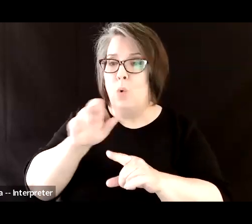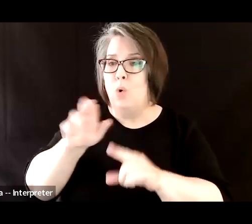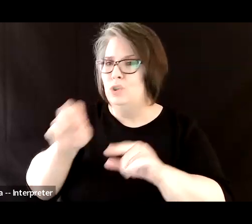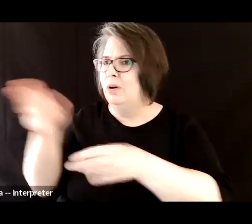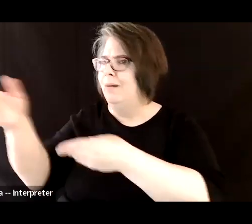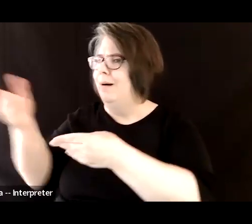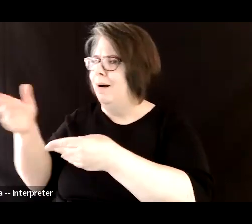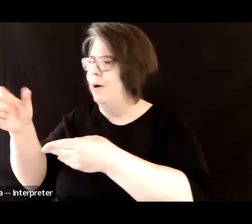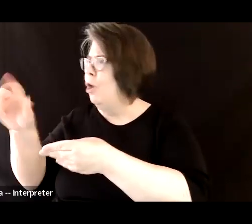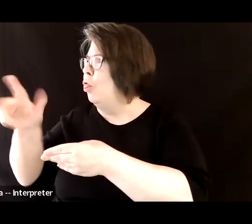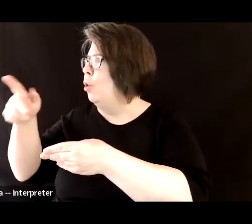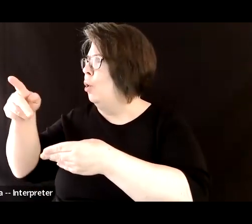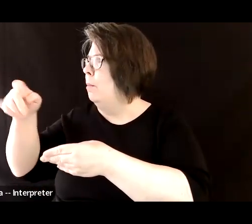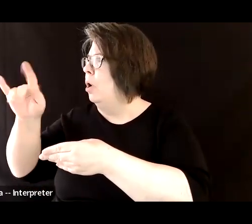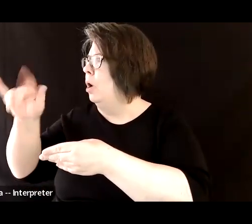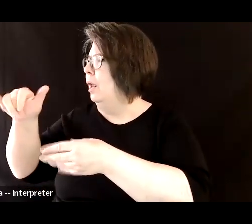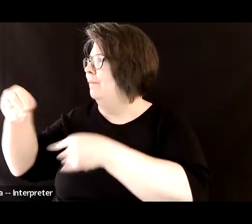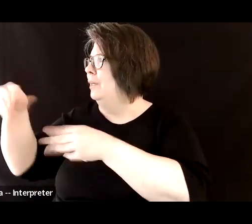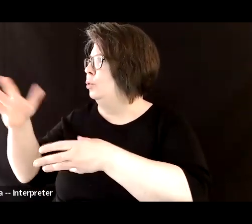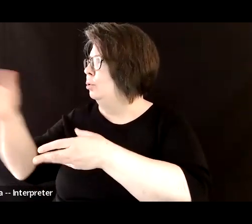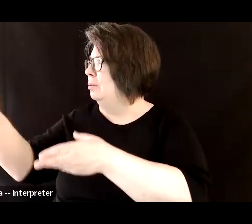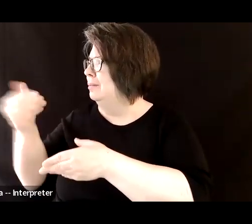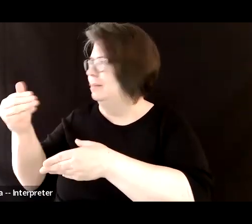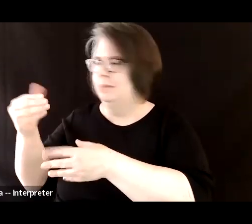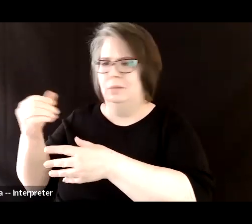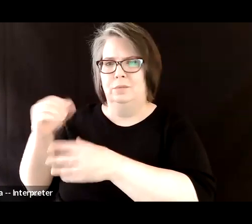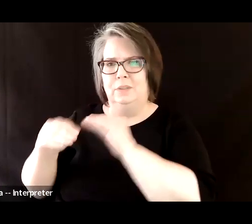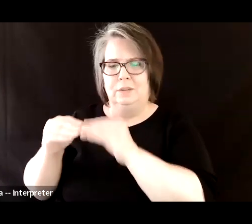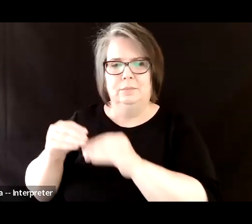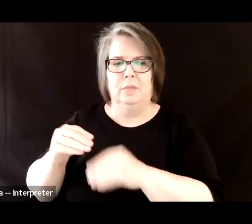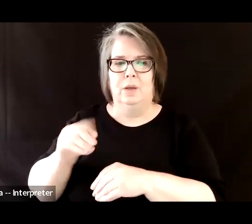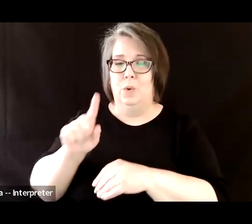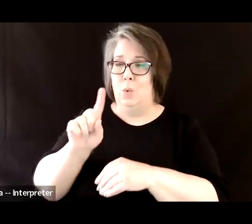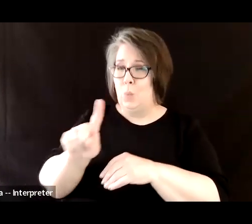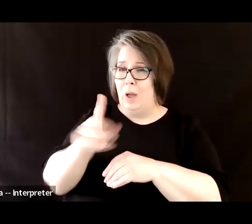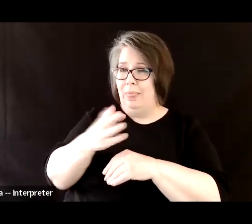third-party vendor? One thing to remember is